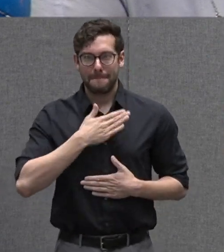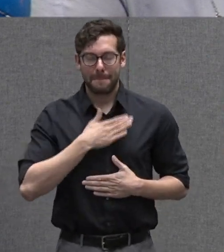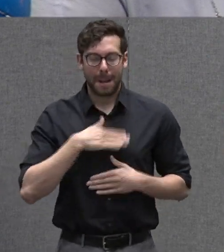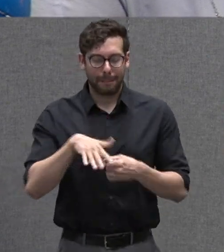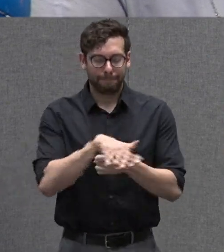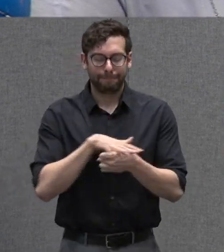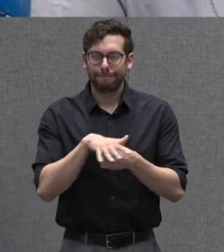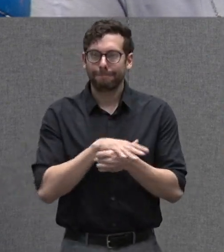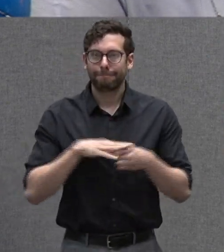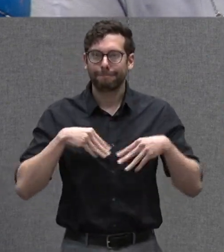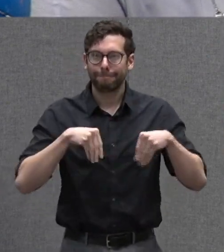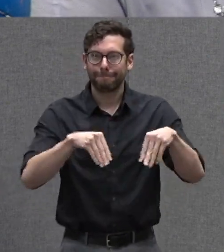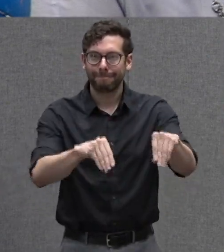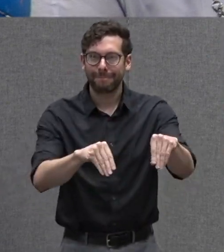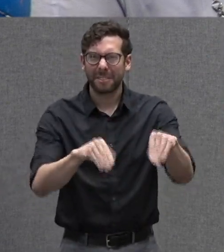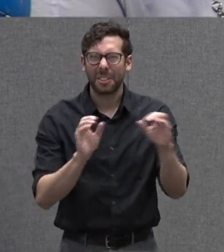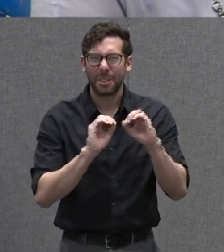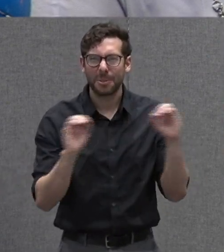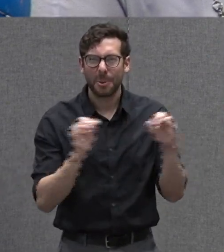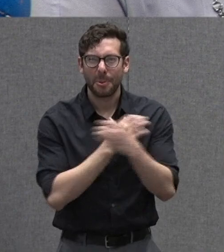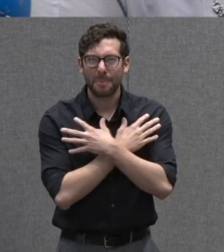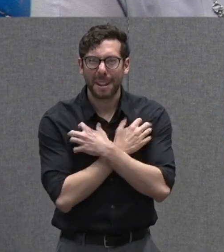And then it's more weeks of waiting.